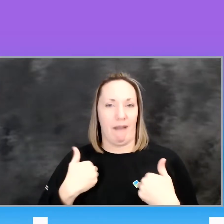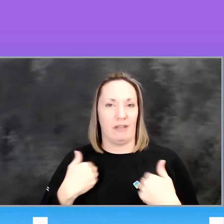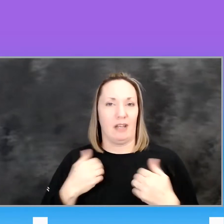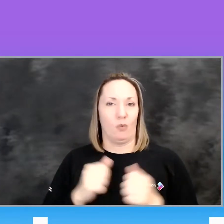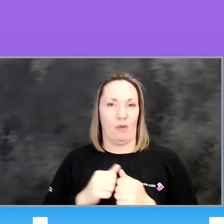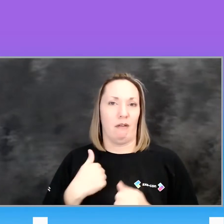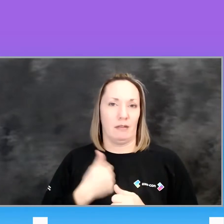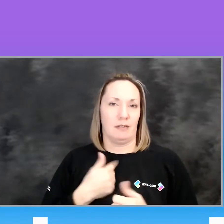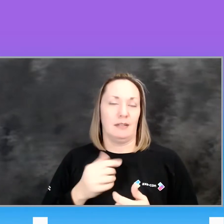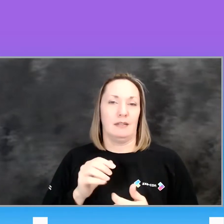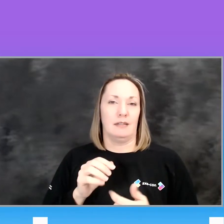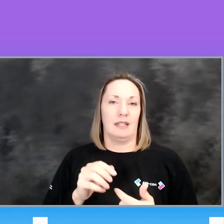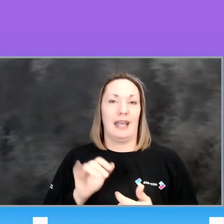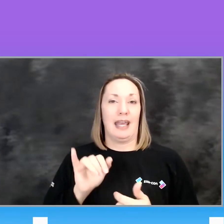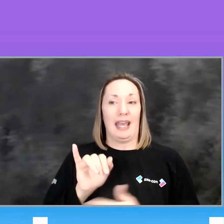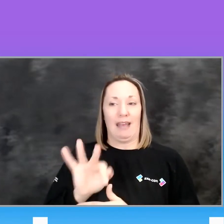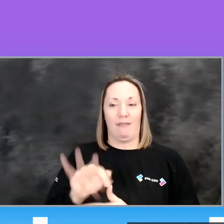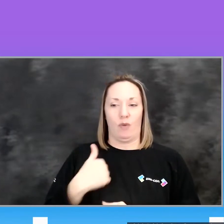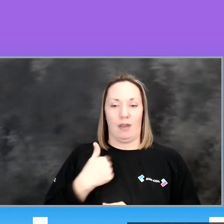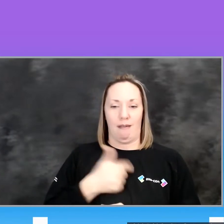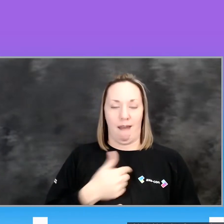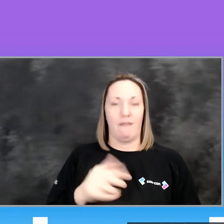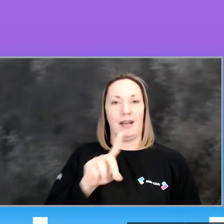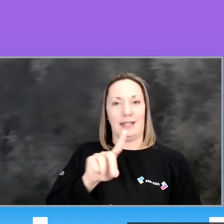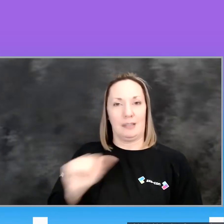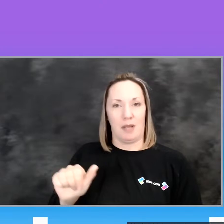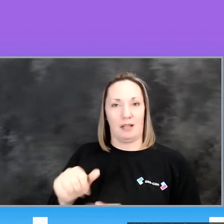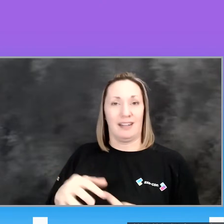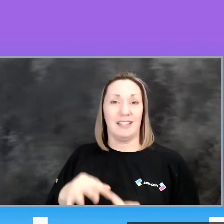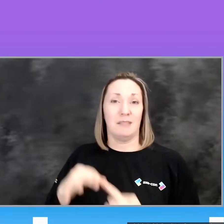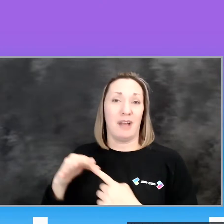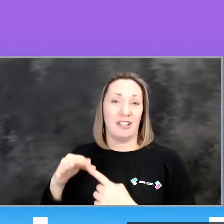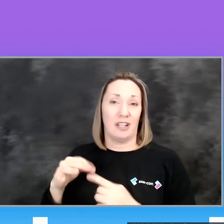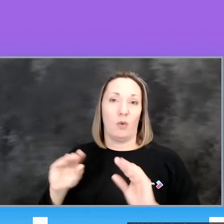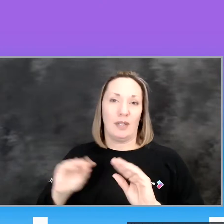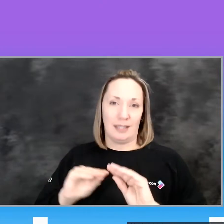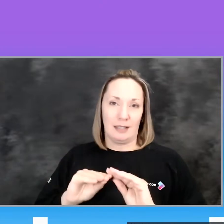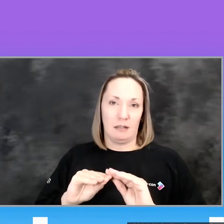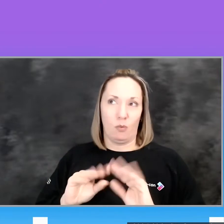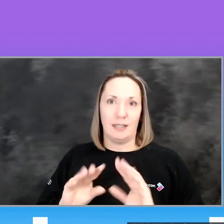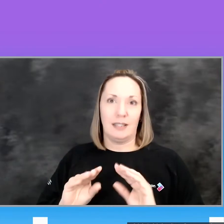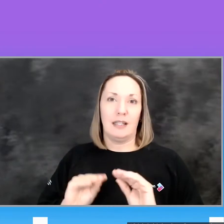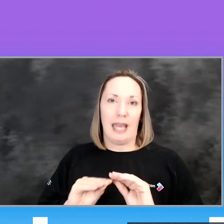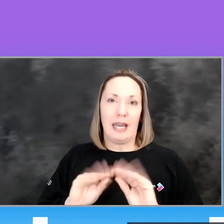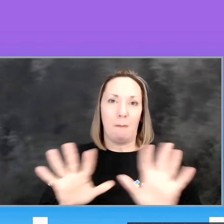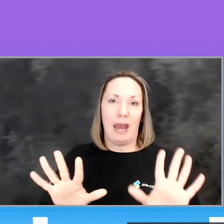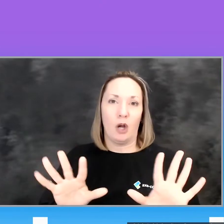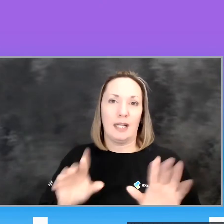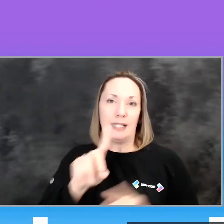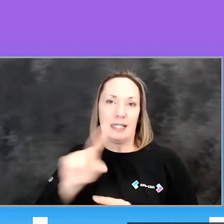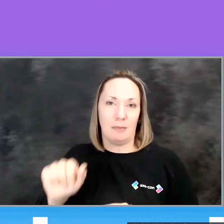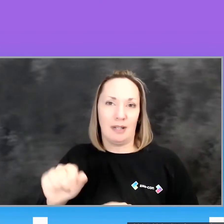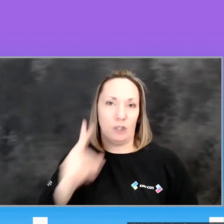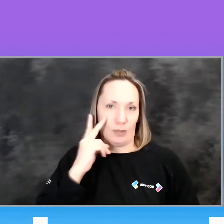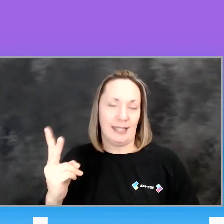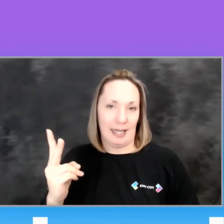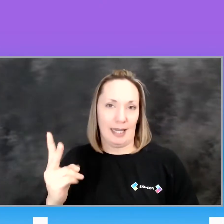us. If we have disabilities, especially when it is an